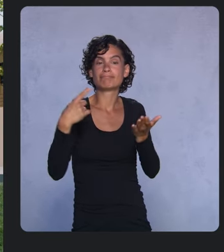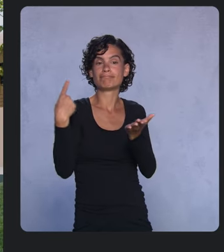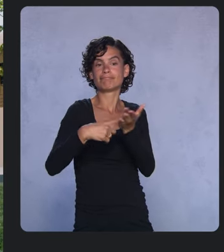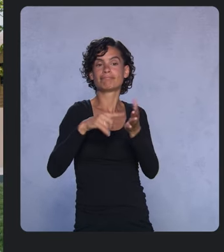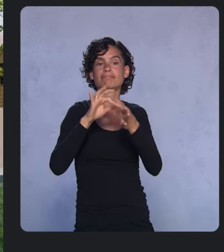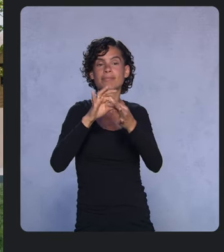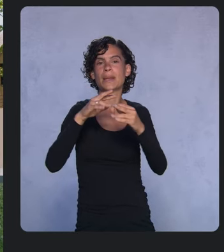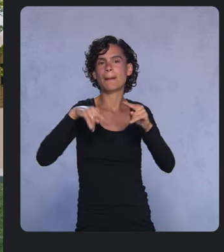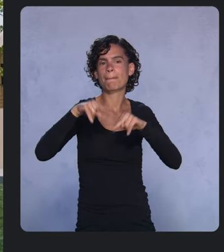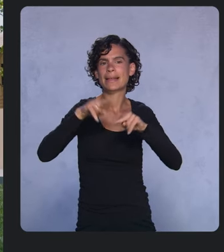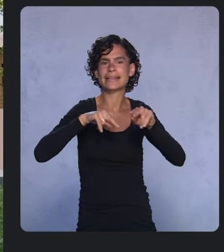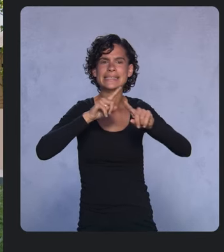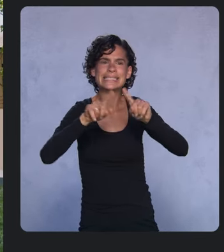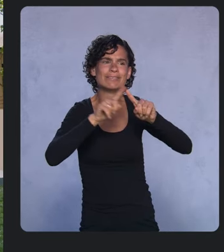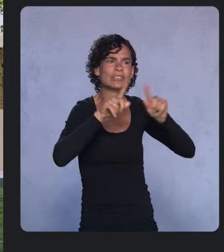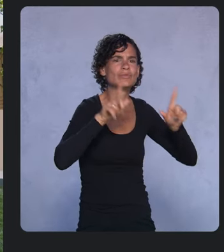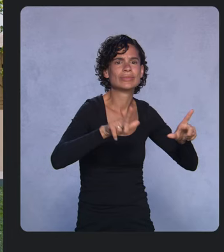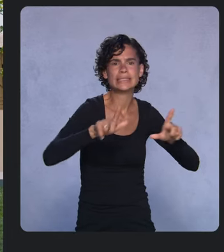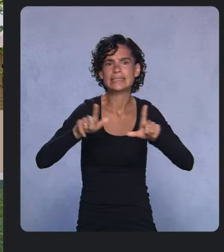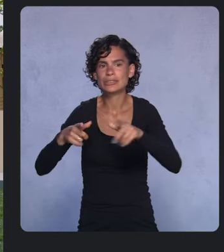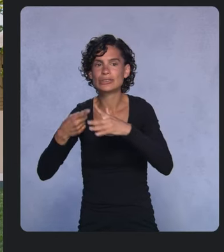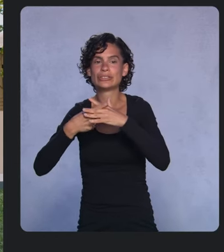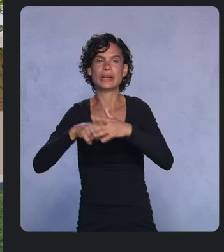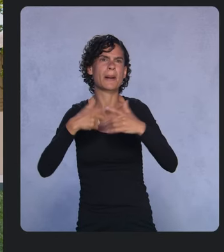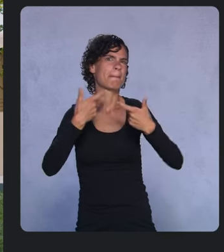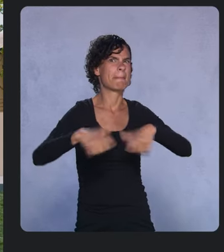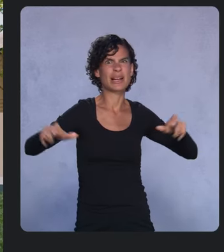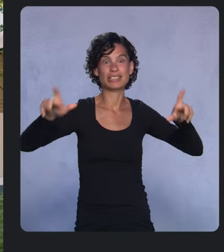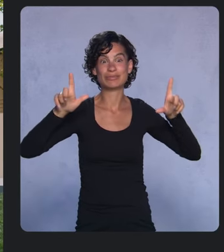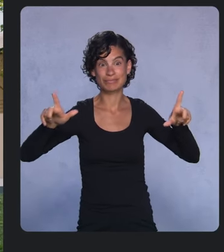Starting from our largest screens with tablets, foldable and Chrome OS,